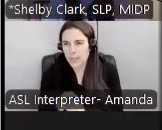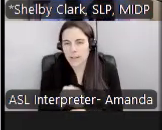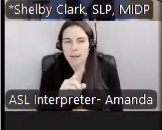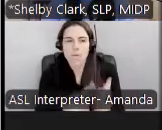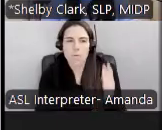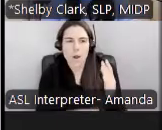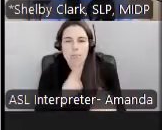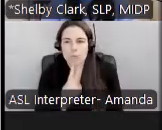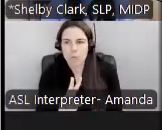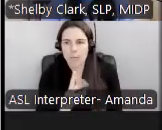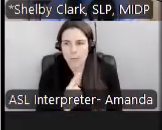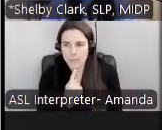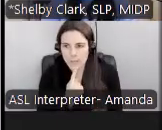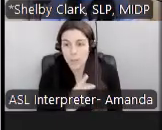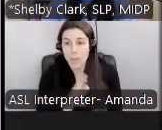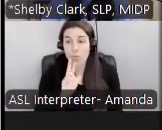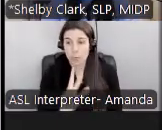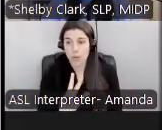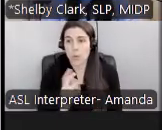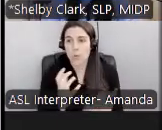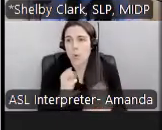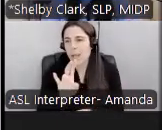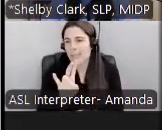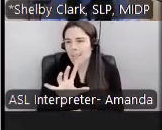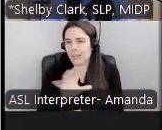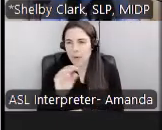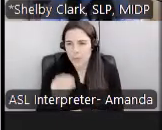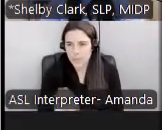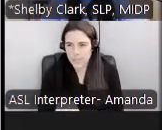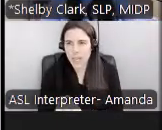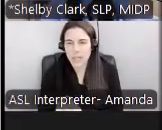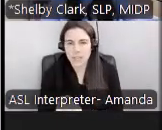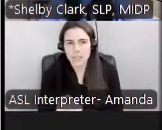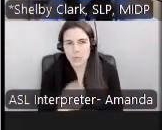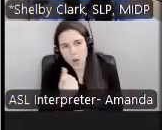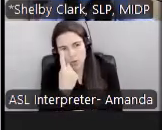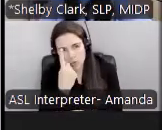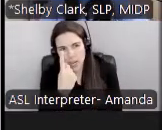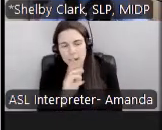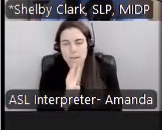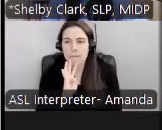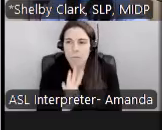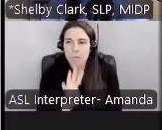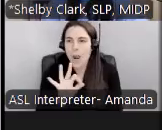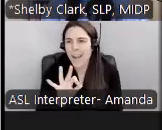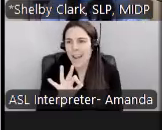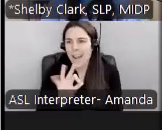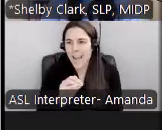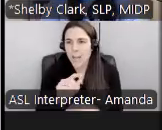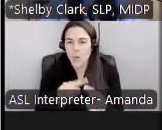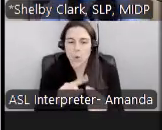At age three, we want them 75% intelligible, and by age 490, to 100% intelligible.